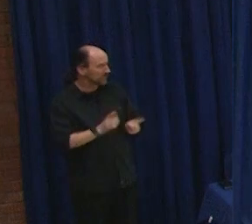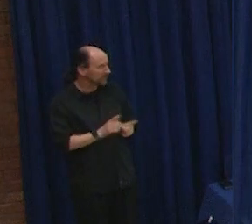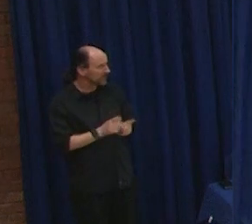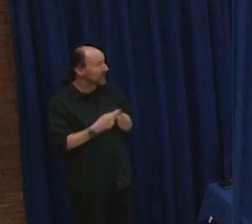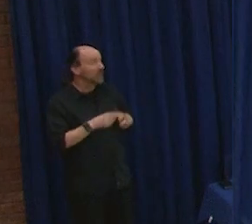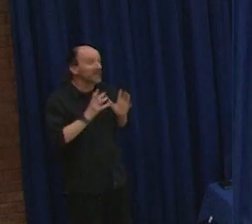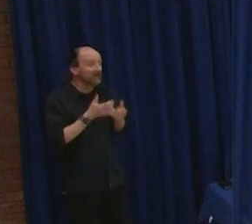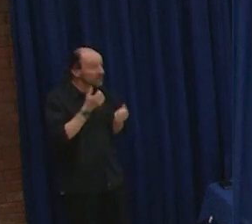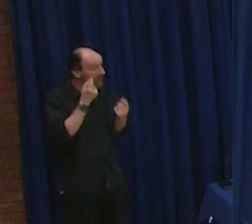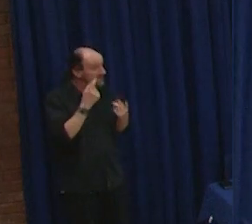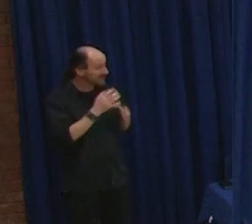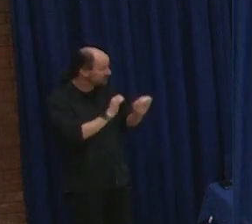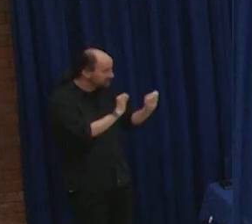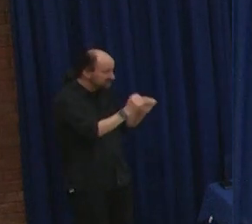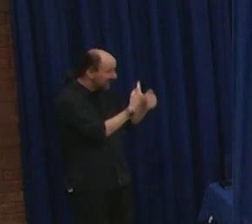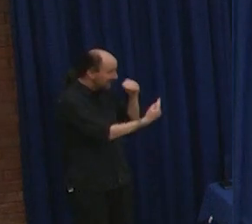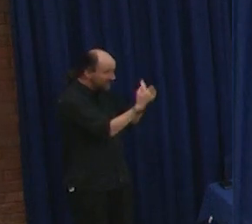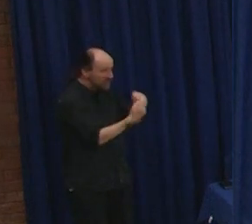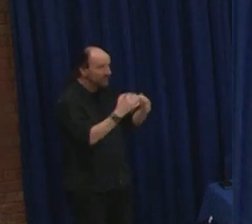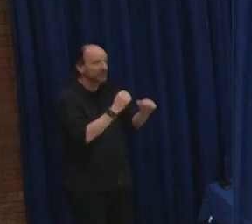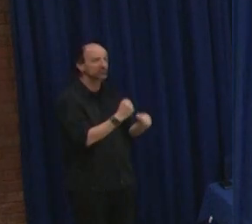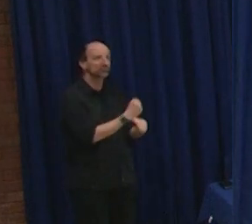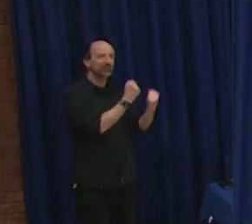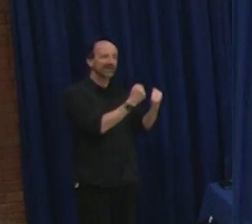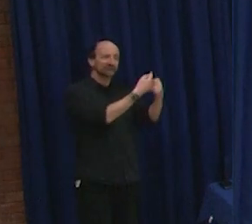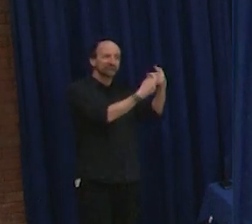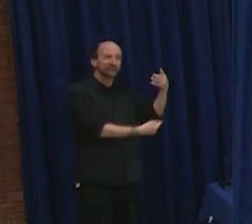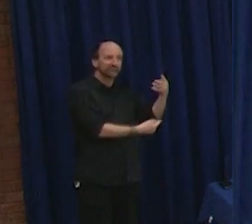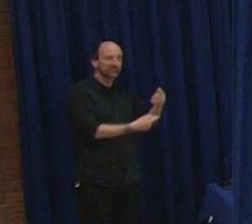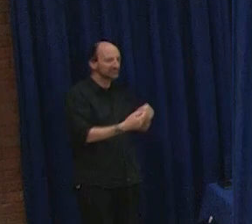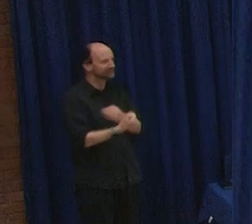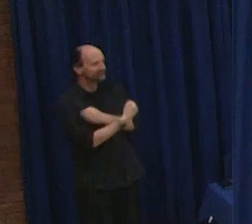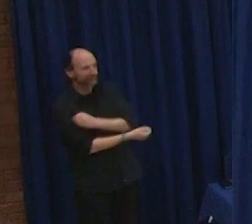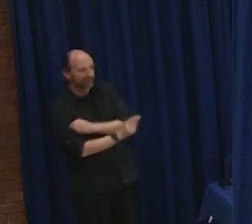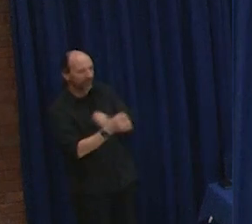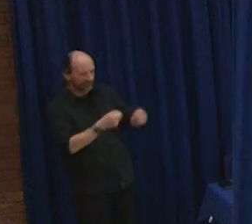challenges in individuals and we can't attribute certain characteristics and say that's all to do